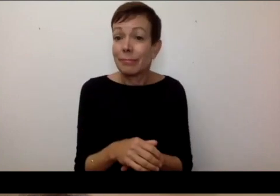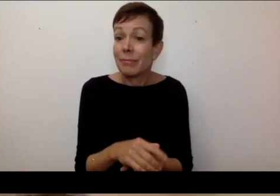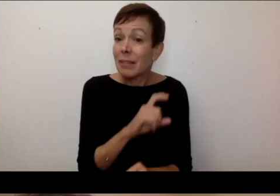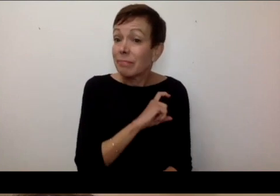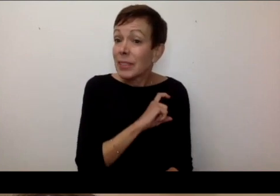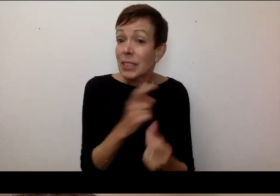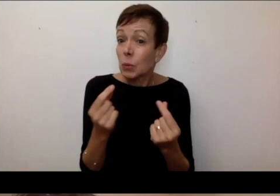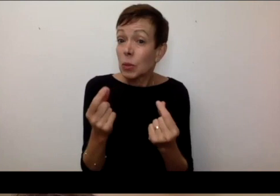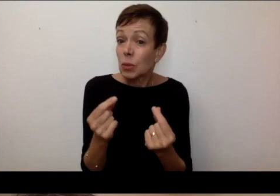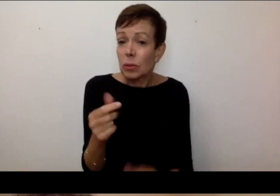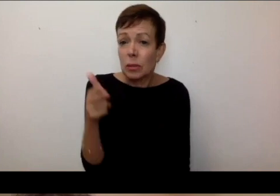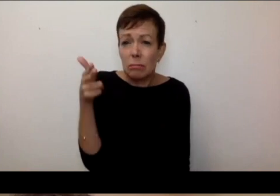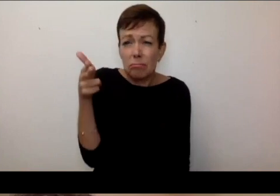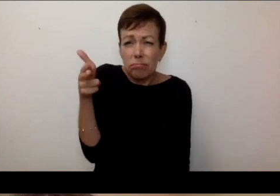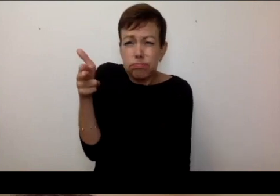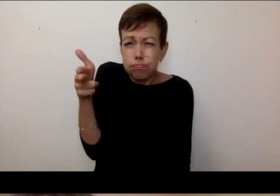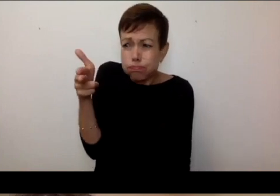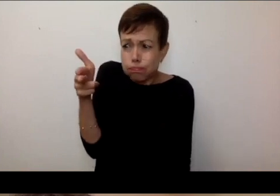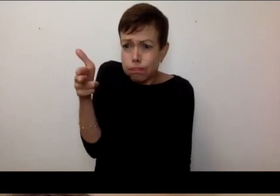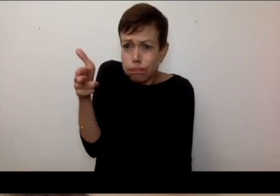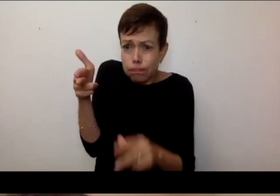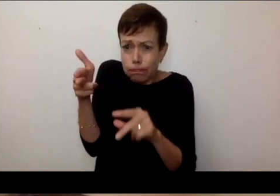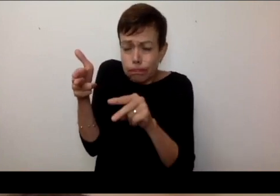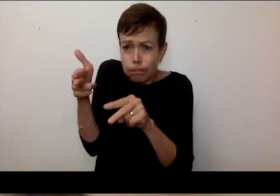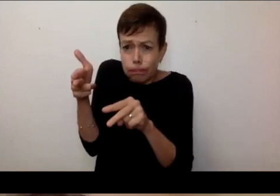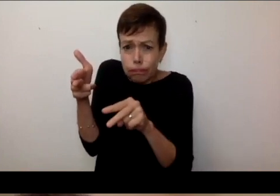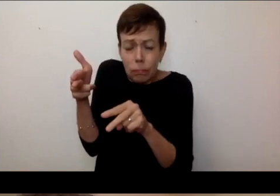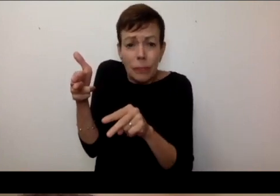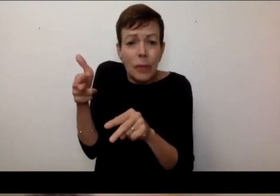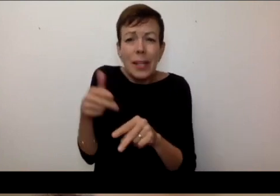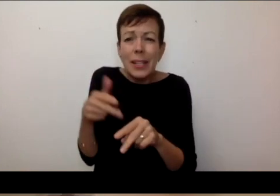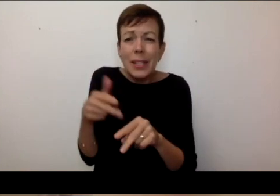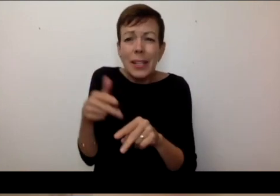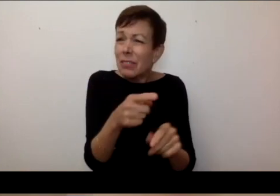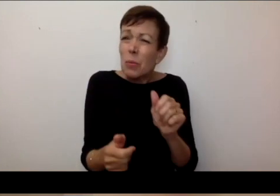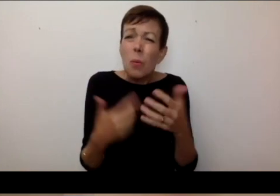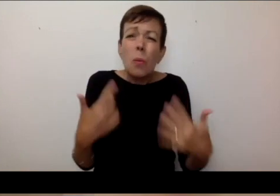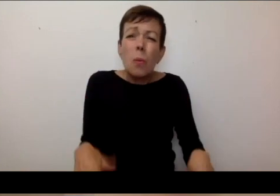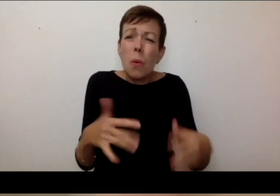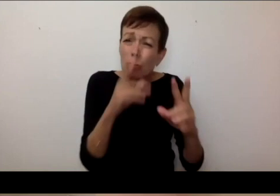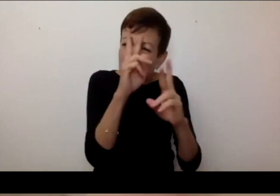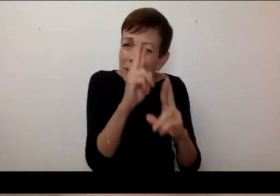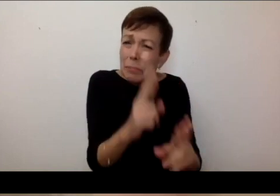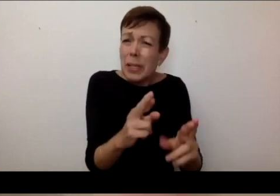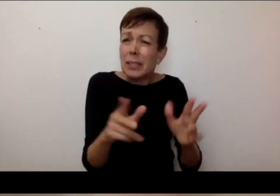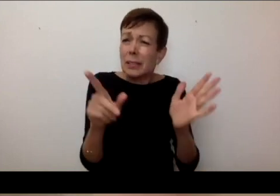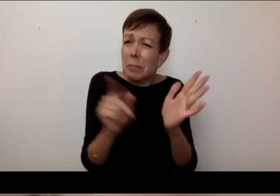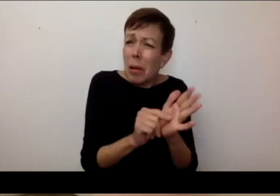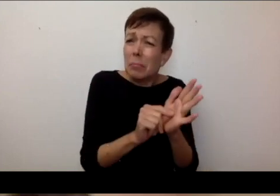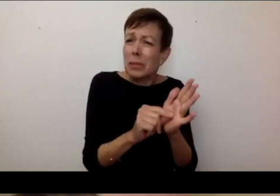to one of the most respected and most widely published writers of his generation and they took him to lockdown